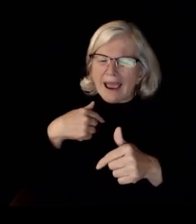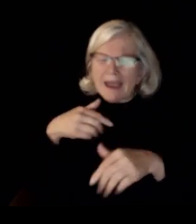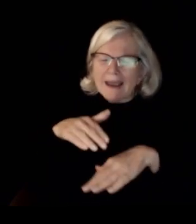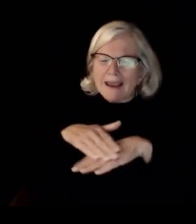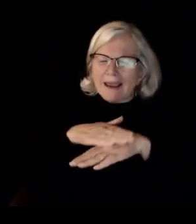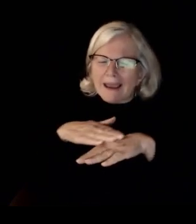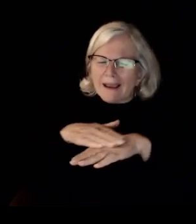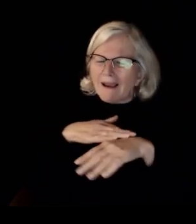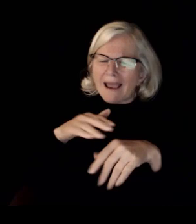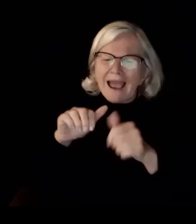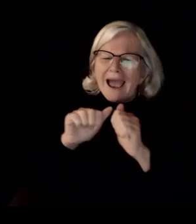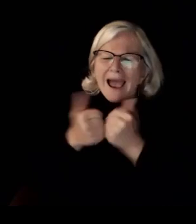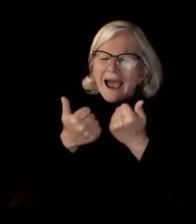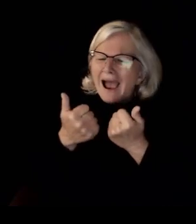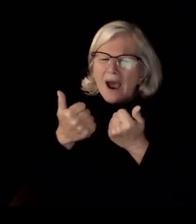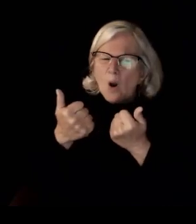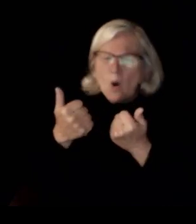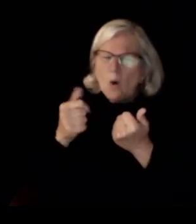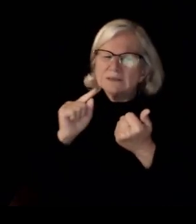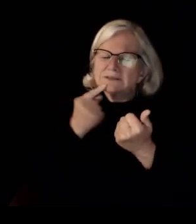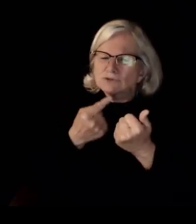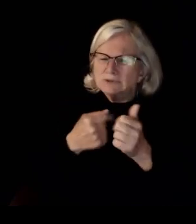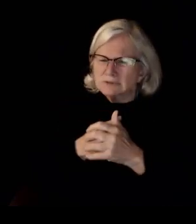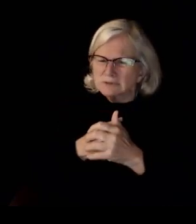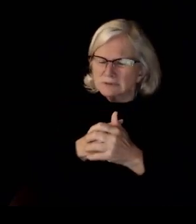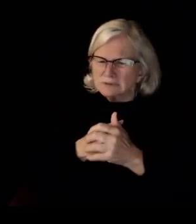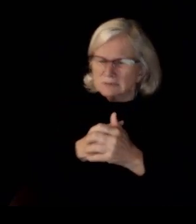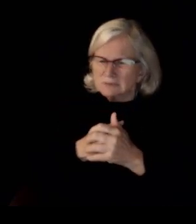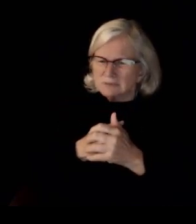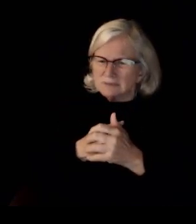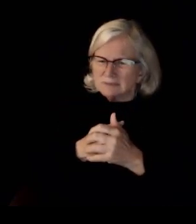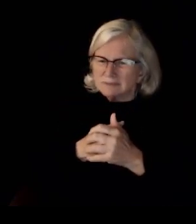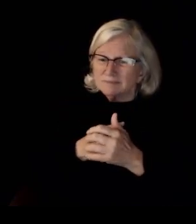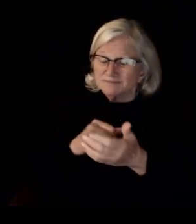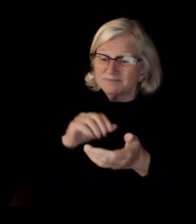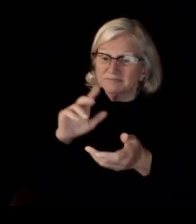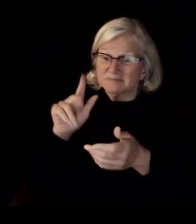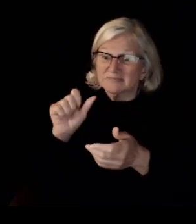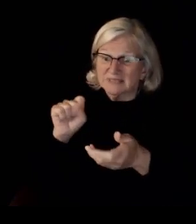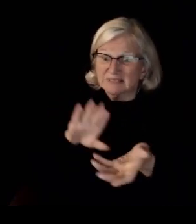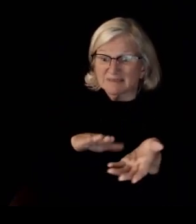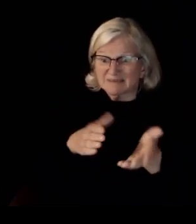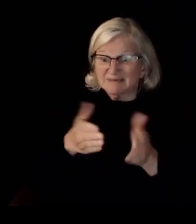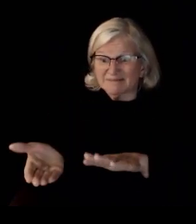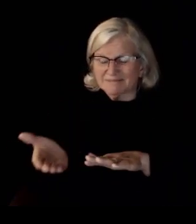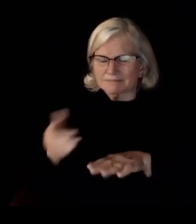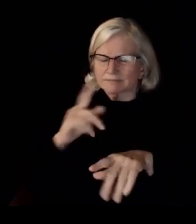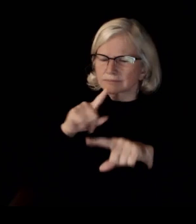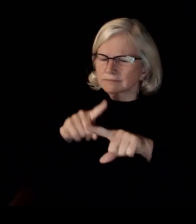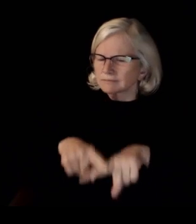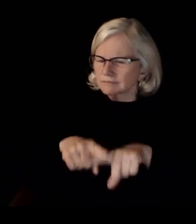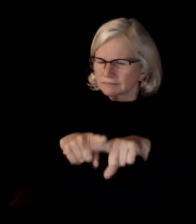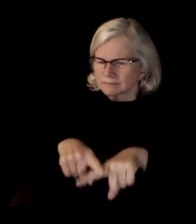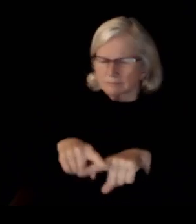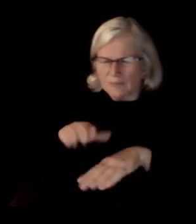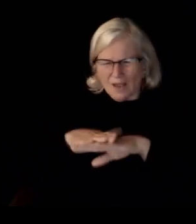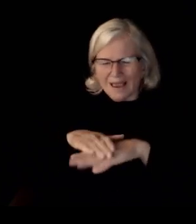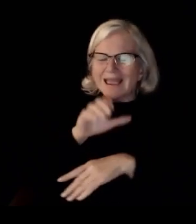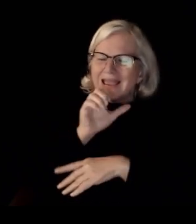vary dramatically by age group as as i'm sure most folks remember but again you know as